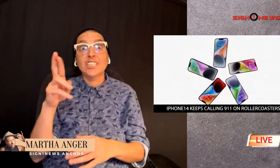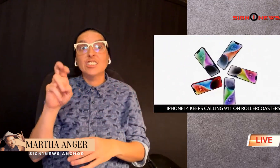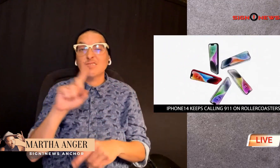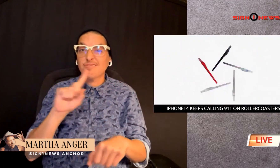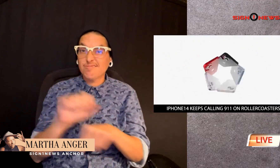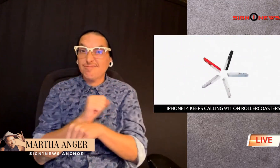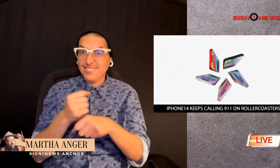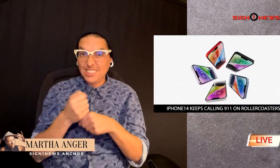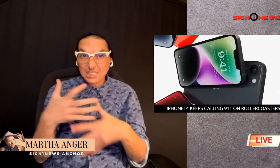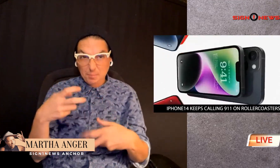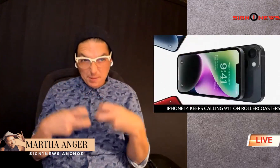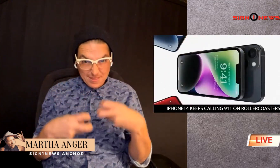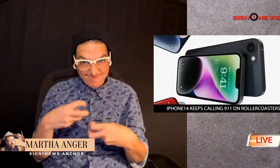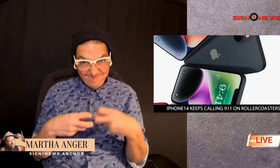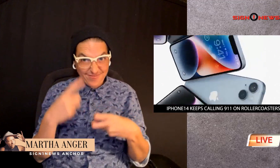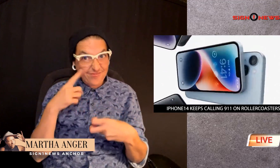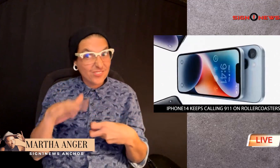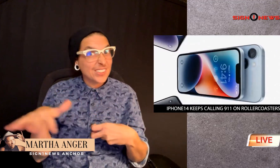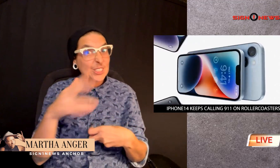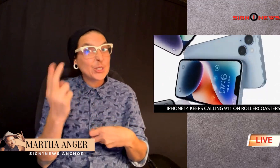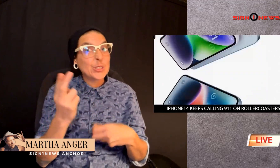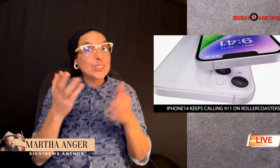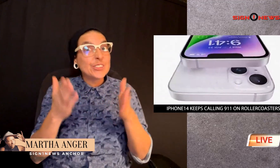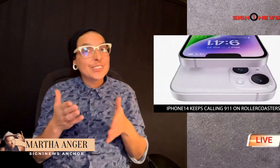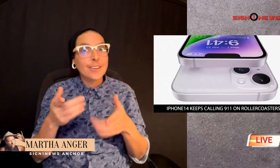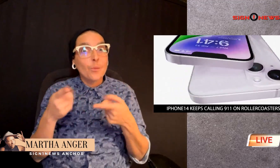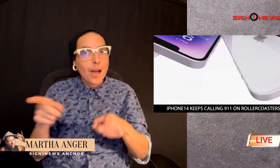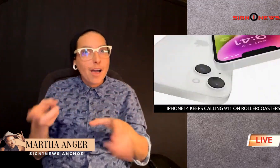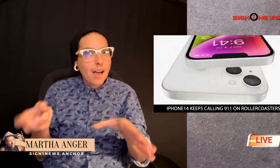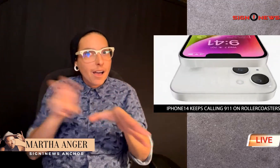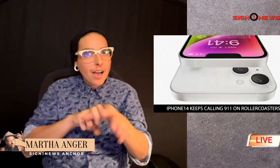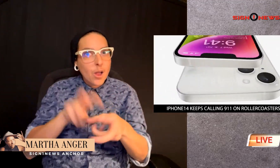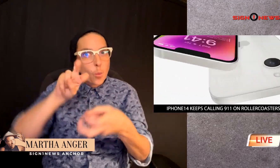Is causing problems for users who ride roller coasters?